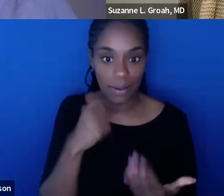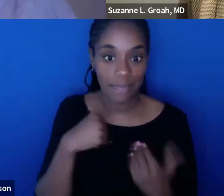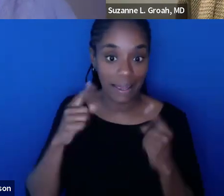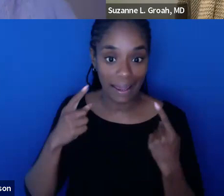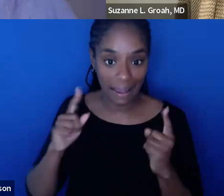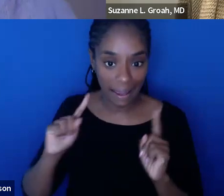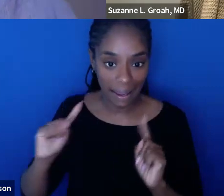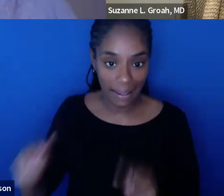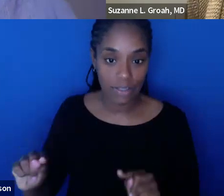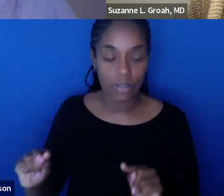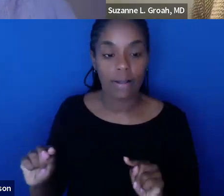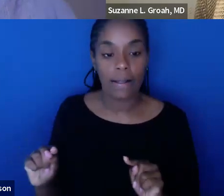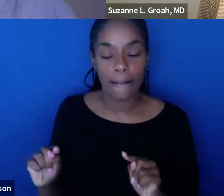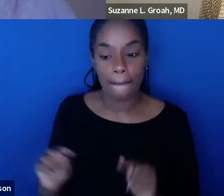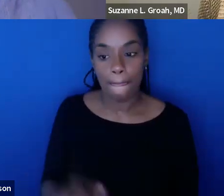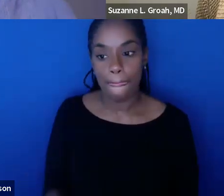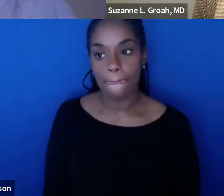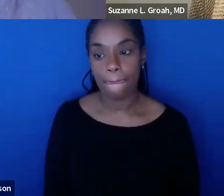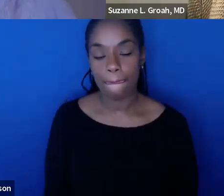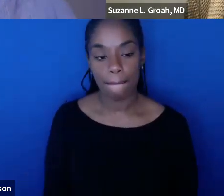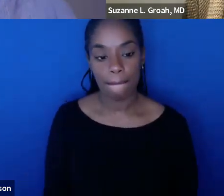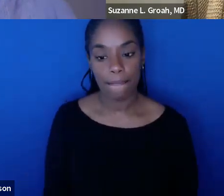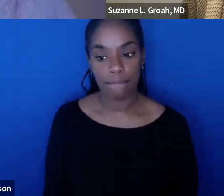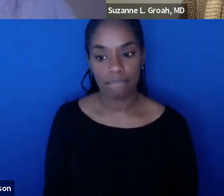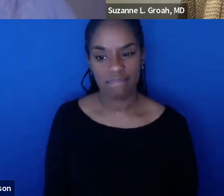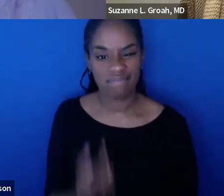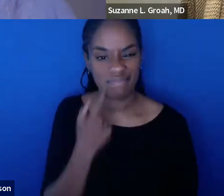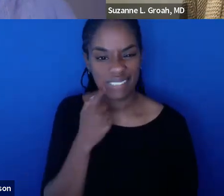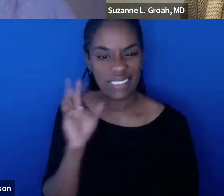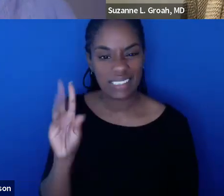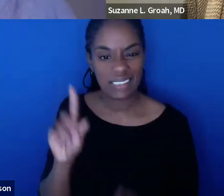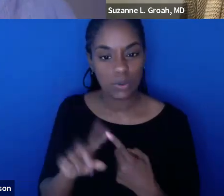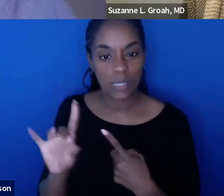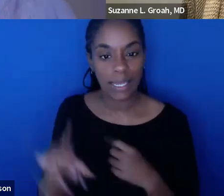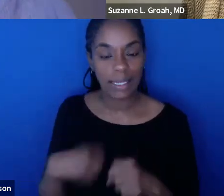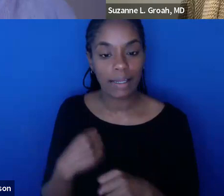We've spent a lot of time like the last 6-8 years really looking at urinary